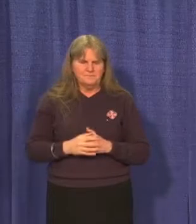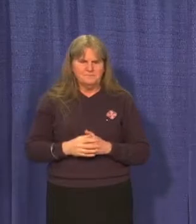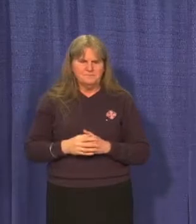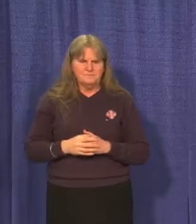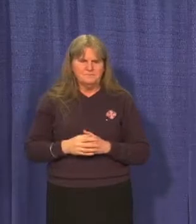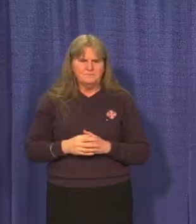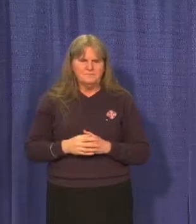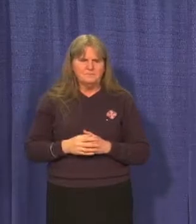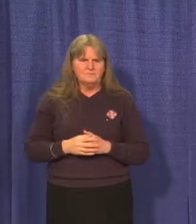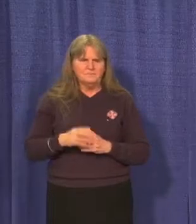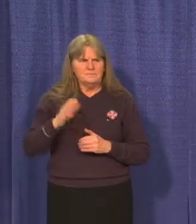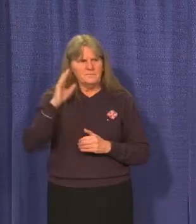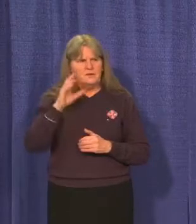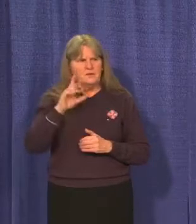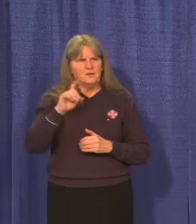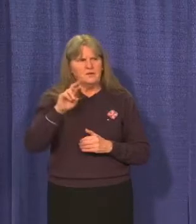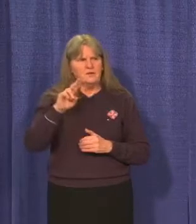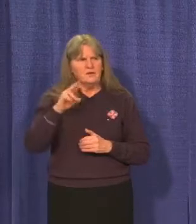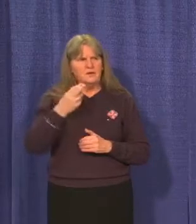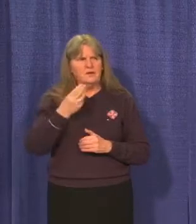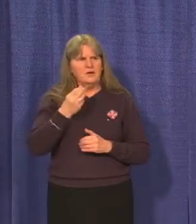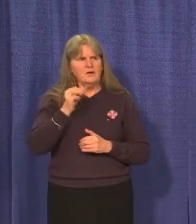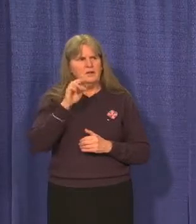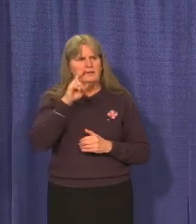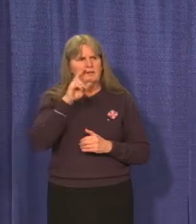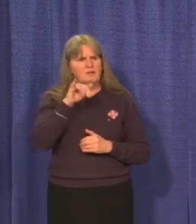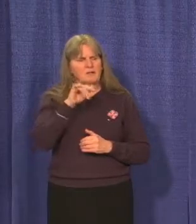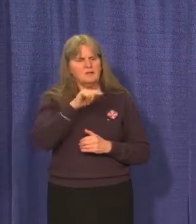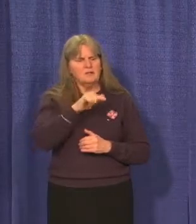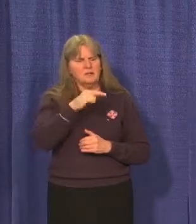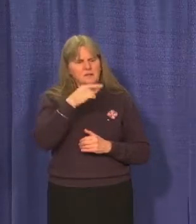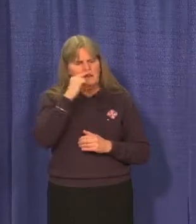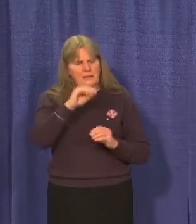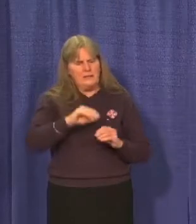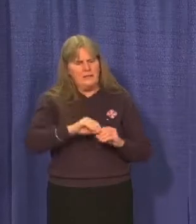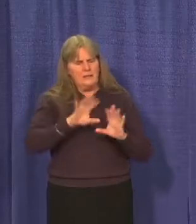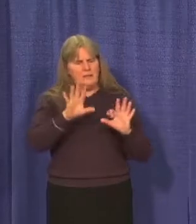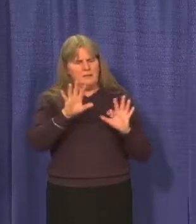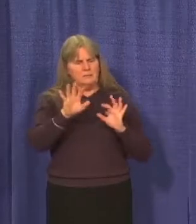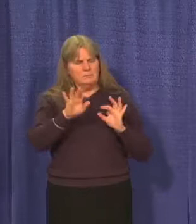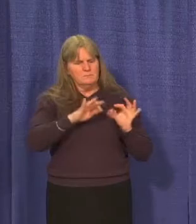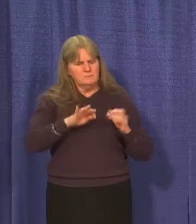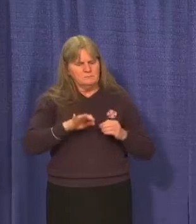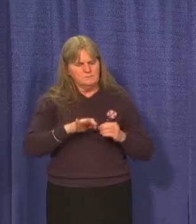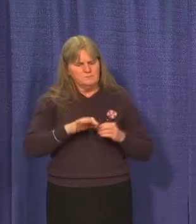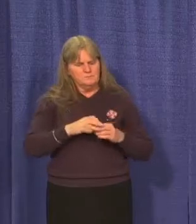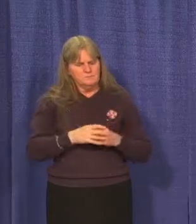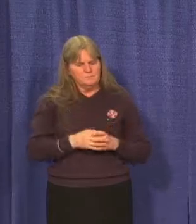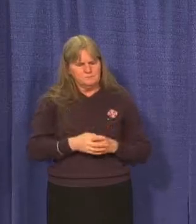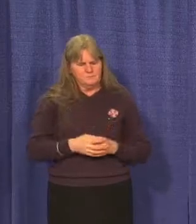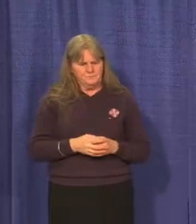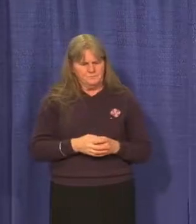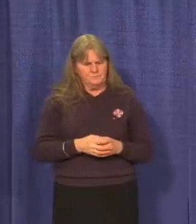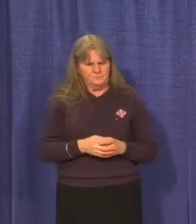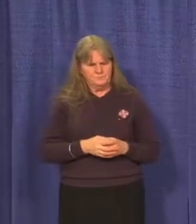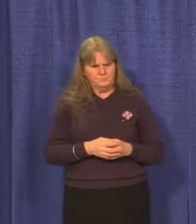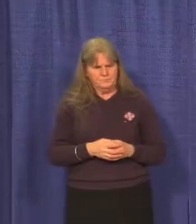Reporter: High Dr Hanley. I am wondering if you could just clarify for me, you said the